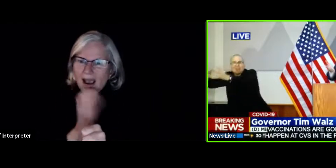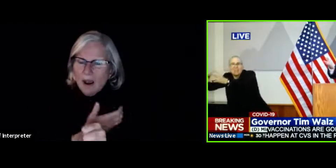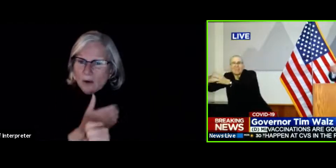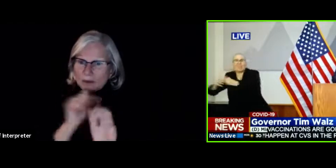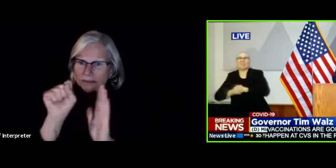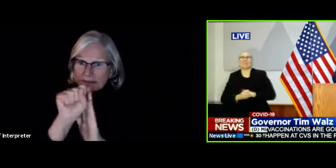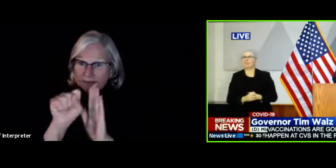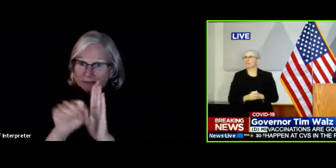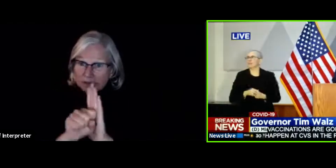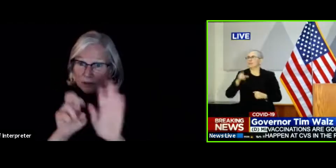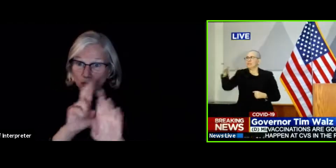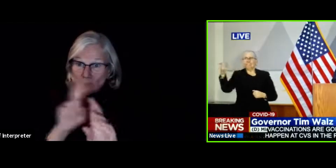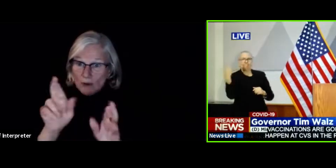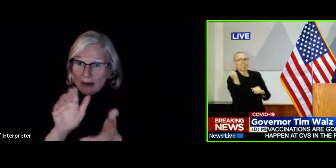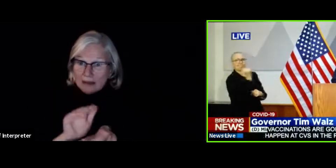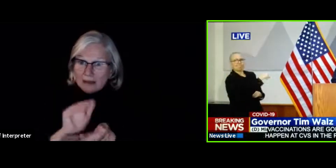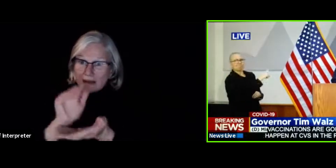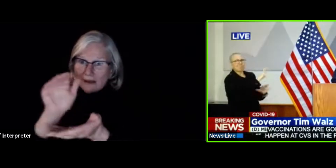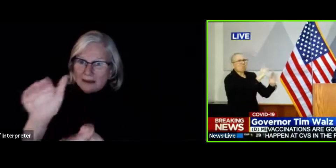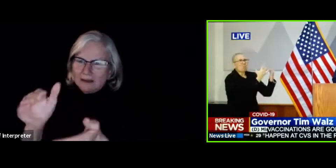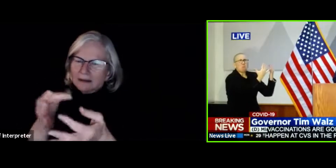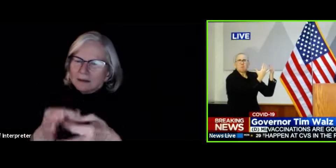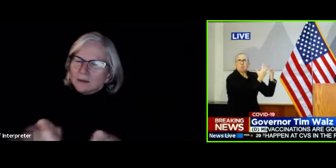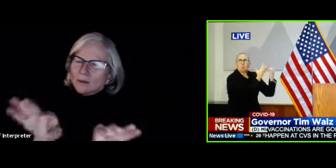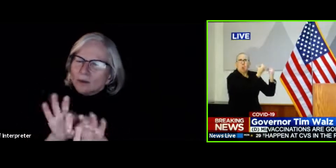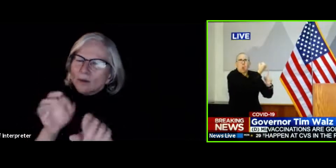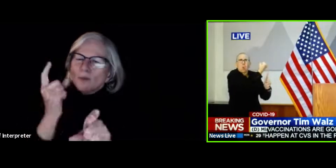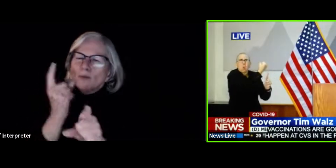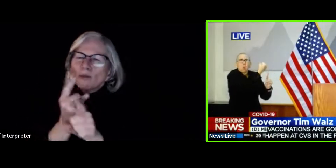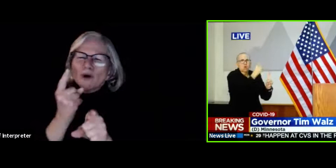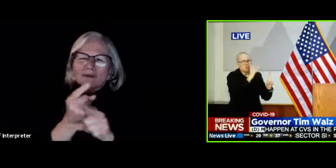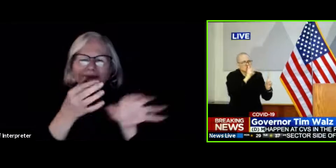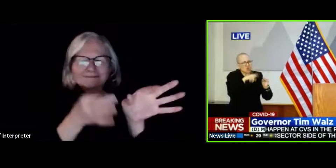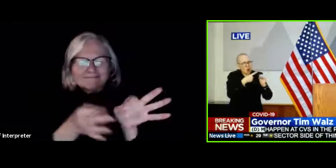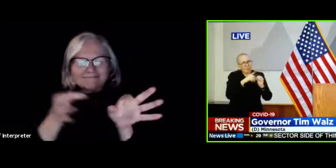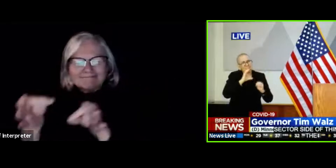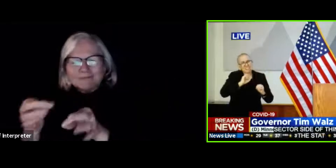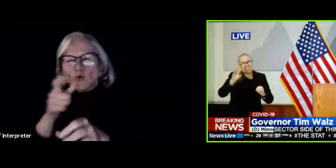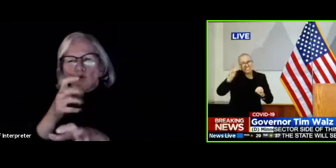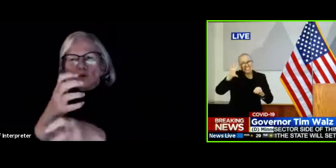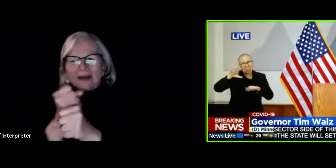IT. [OFF MIC] ≫ 65 AND OLDER FOR HEALTH CARE